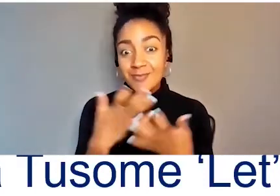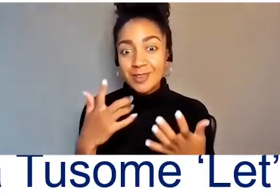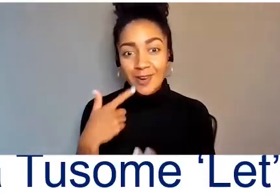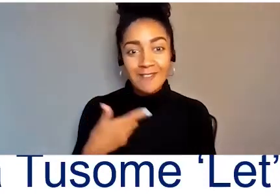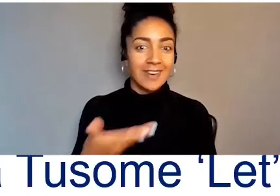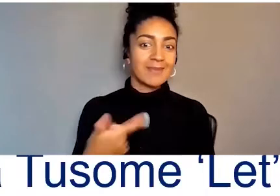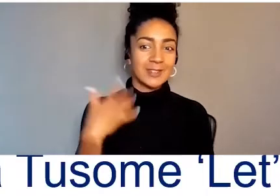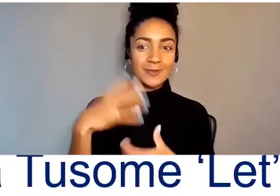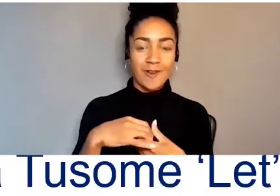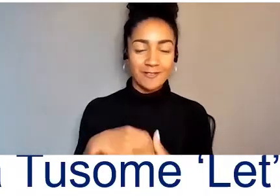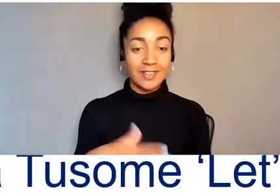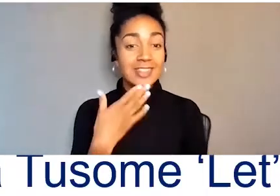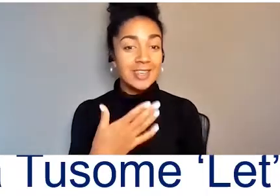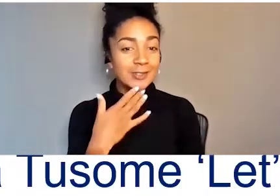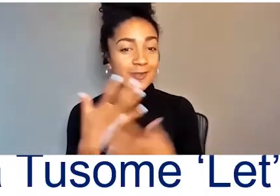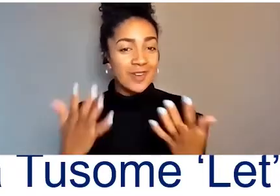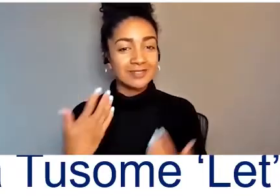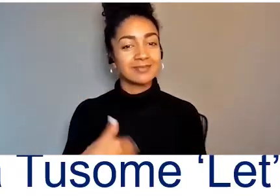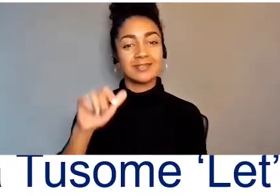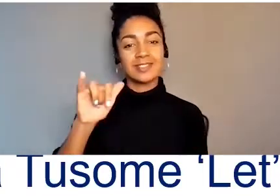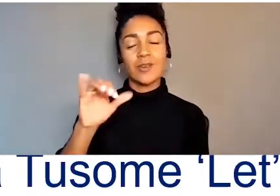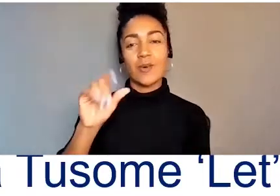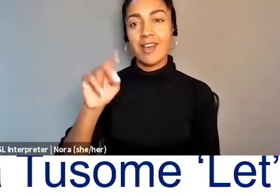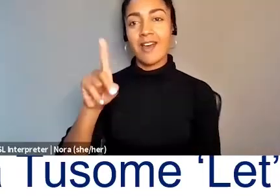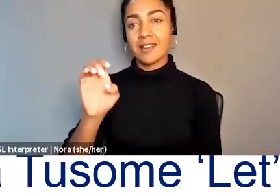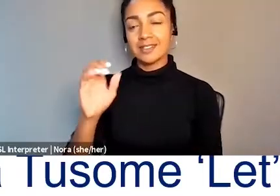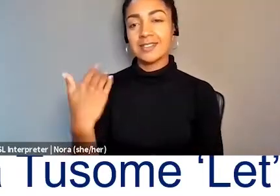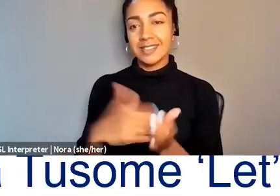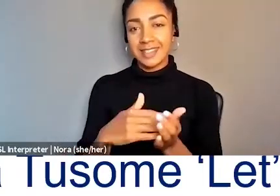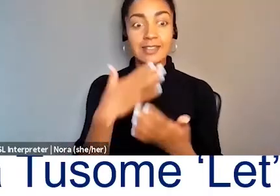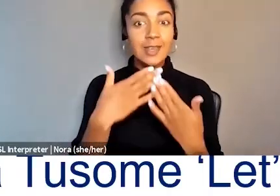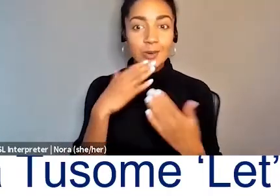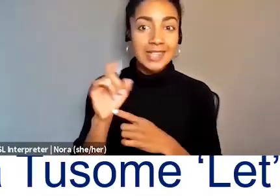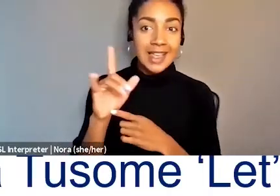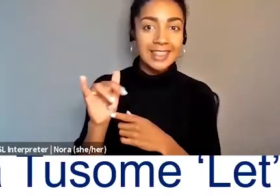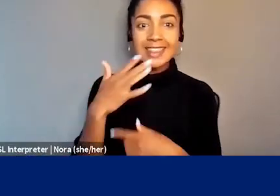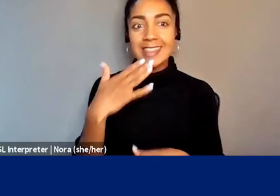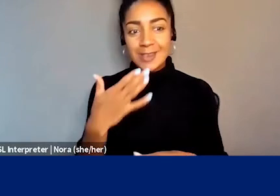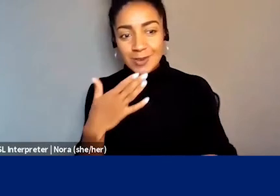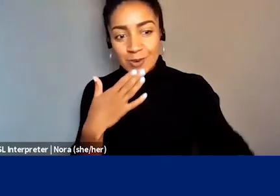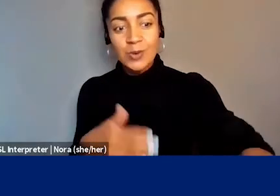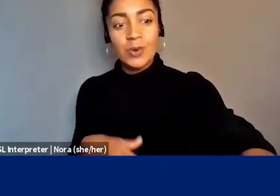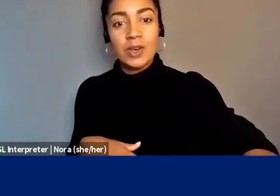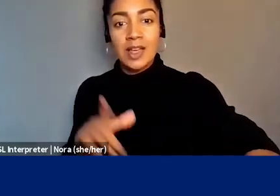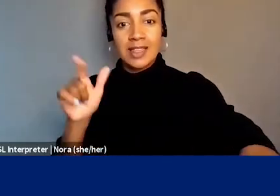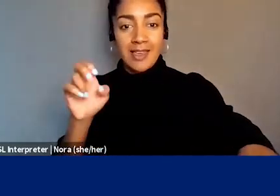So we absolutely need to use this methodology going forward. Next slide, please. Oh, thank you.